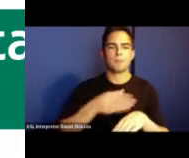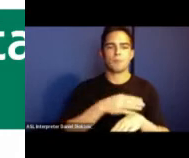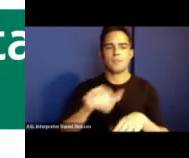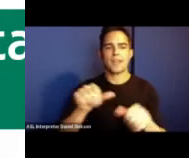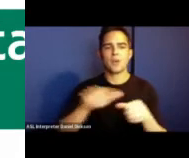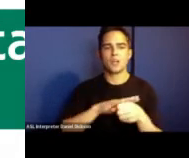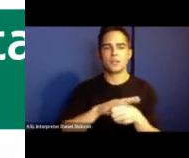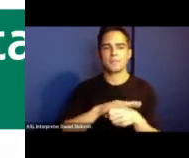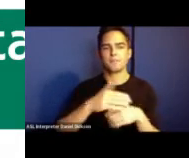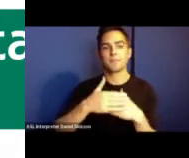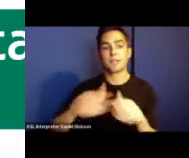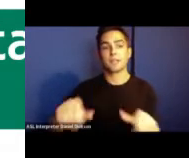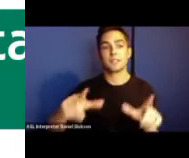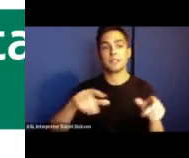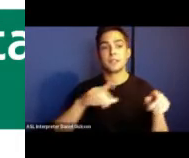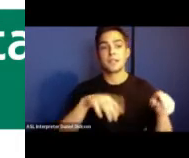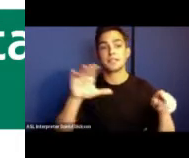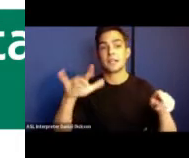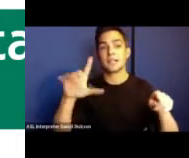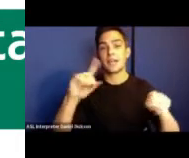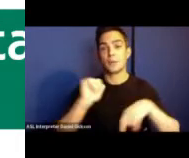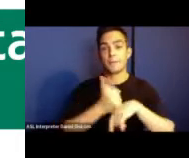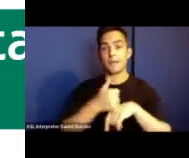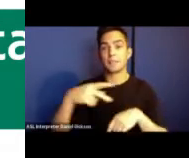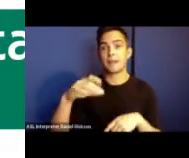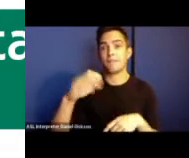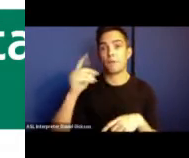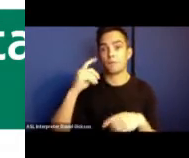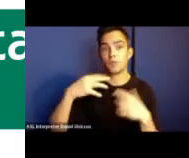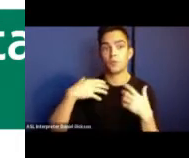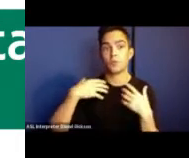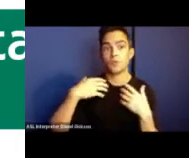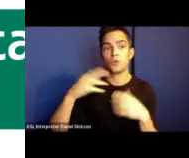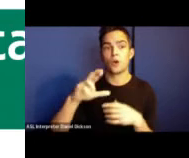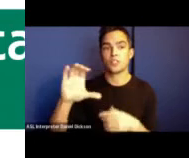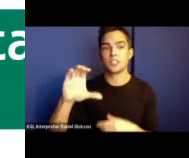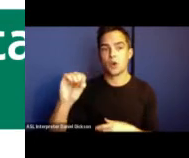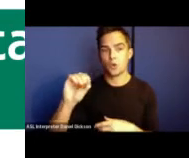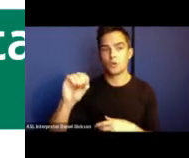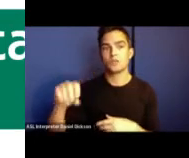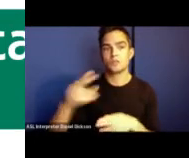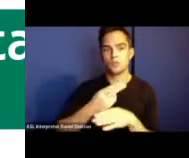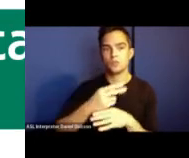So this is a cloud based platform for our recovery community organizations to use. It allows our peer run